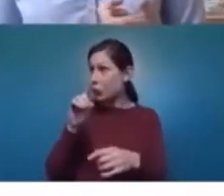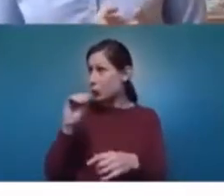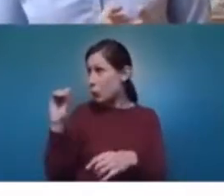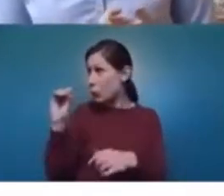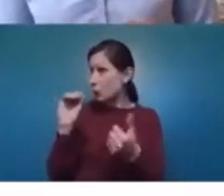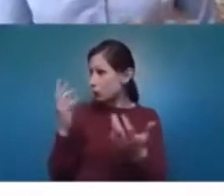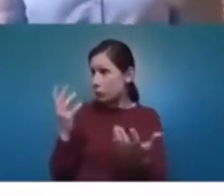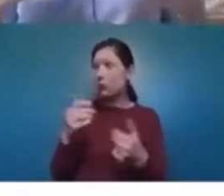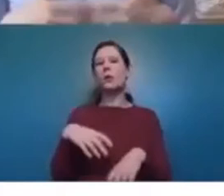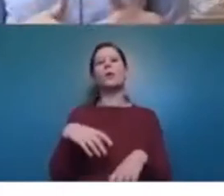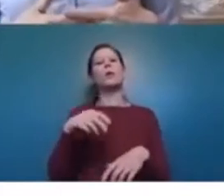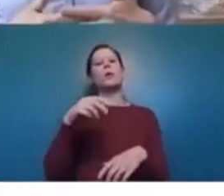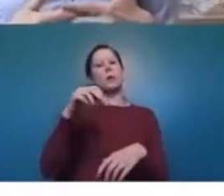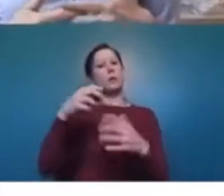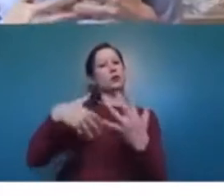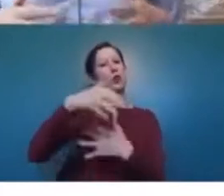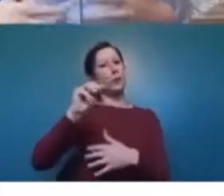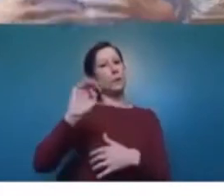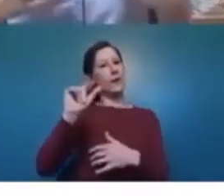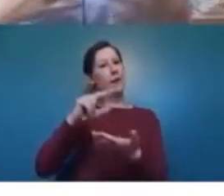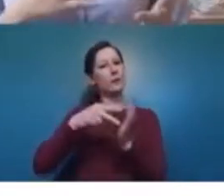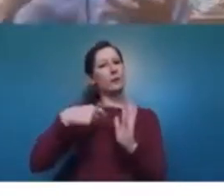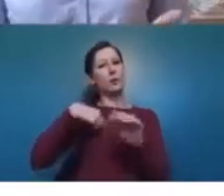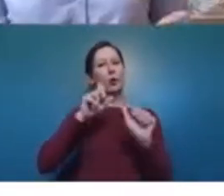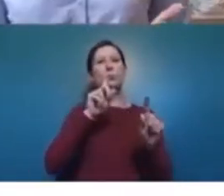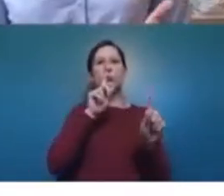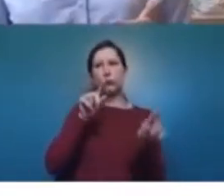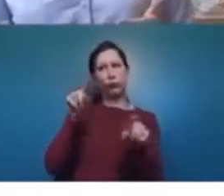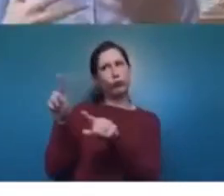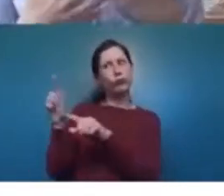the zoo? So social media allowed us to respond to those